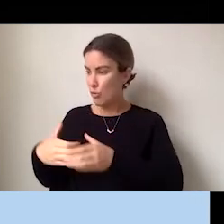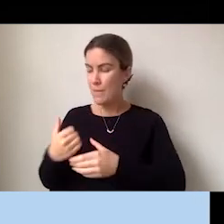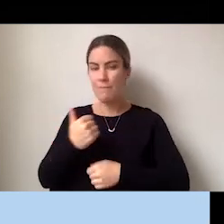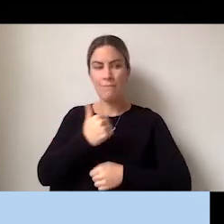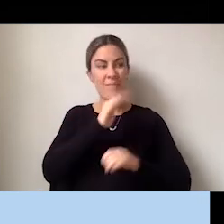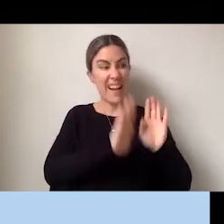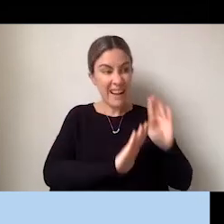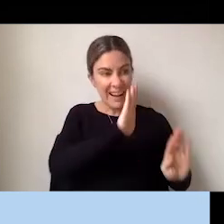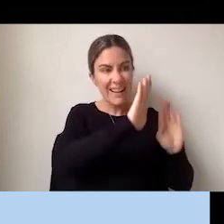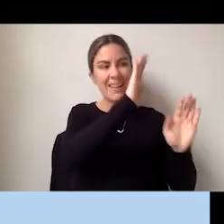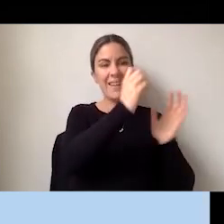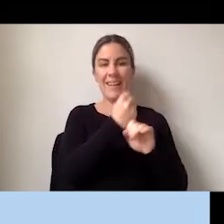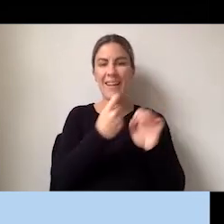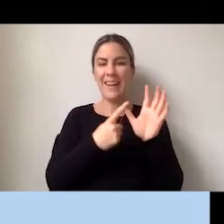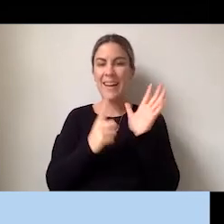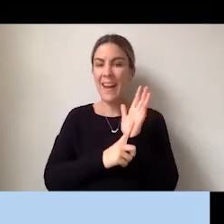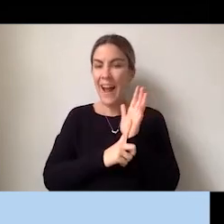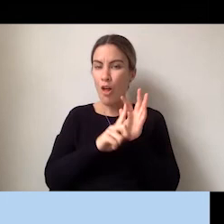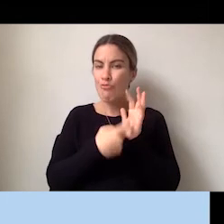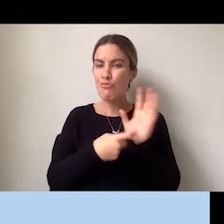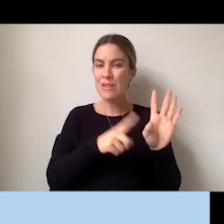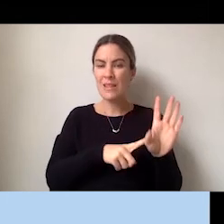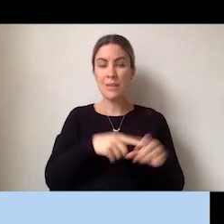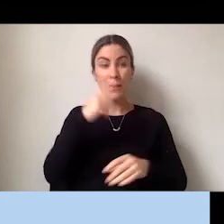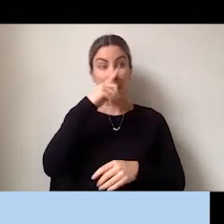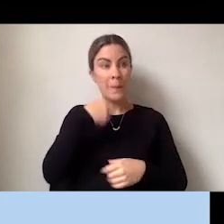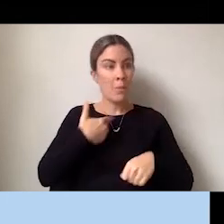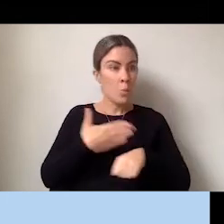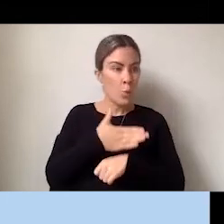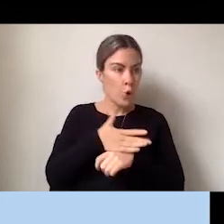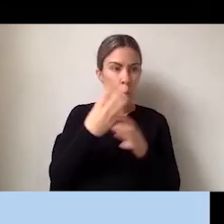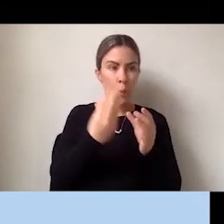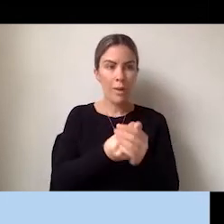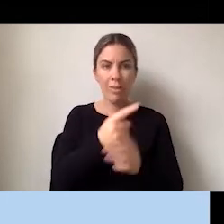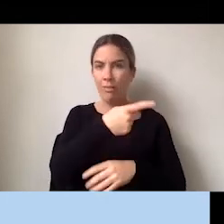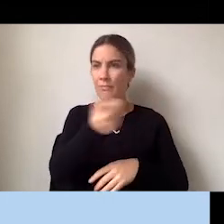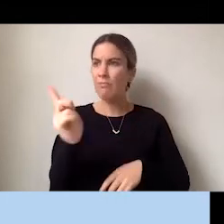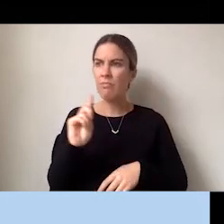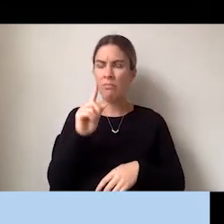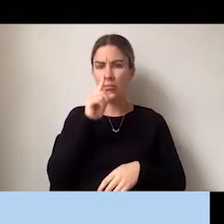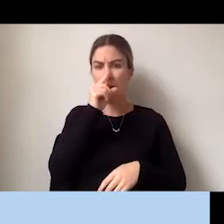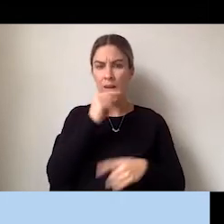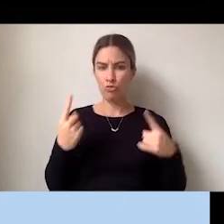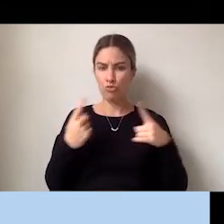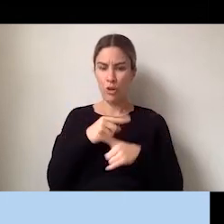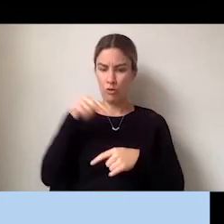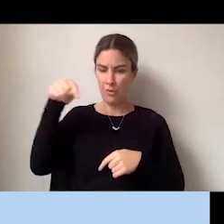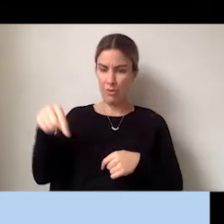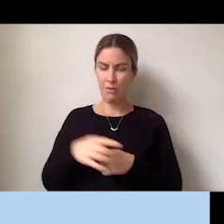who we work with. It maybe takes a lot, but I think there is something